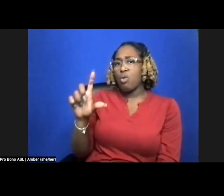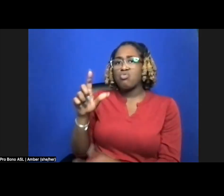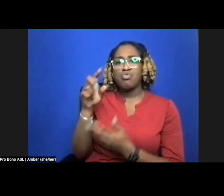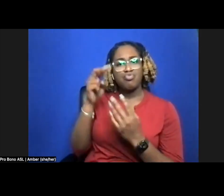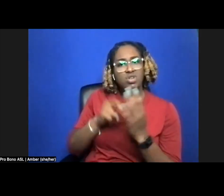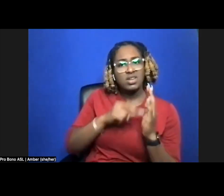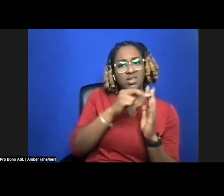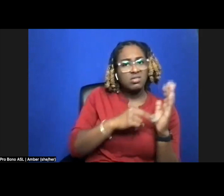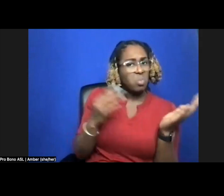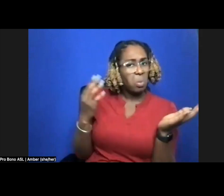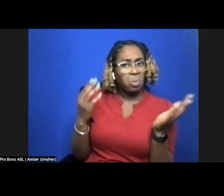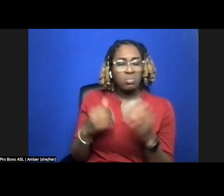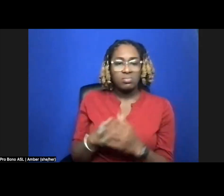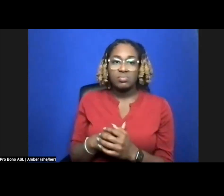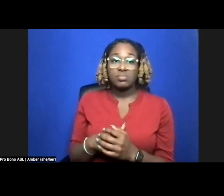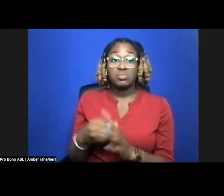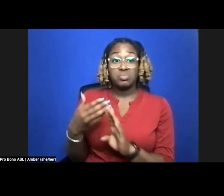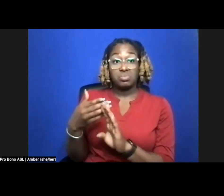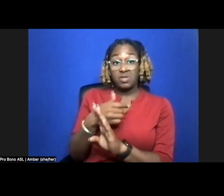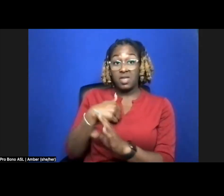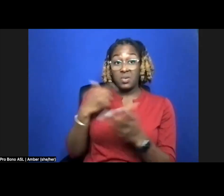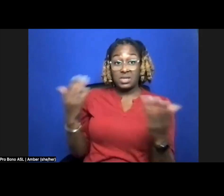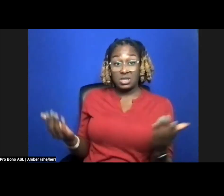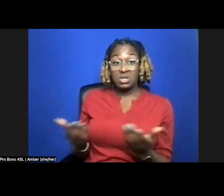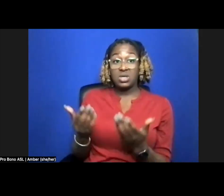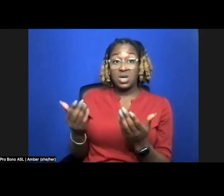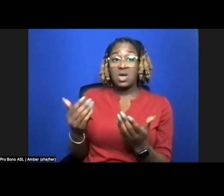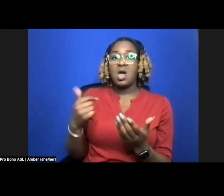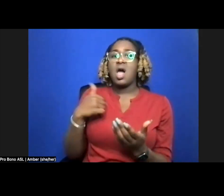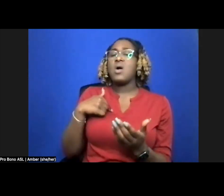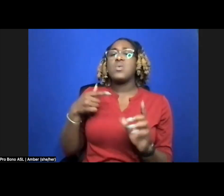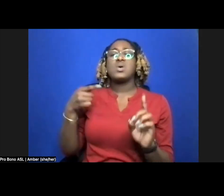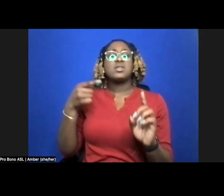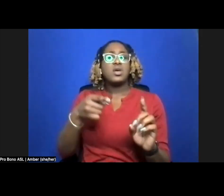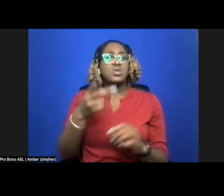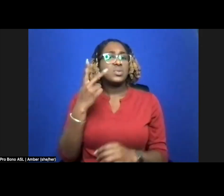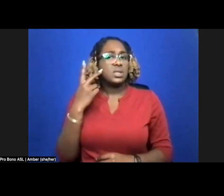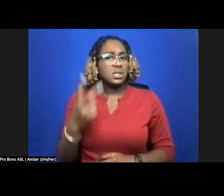before i was here, i was there, you see? elsewhere / glittering